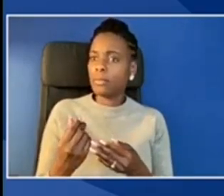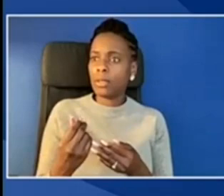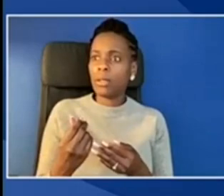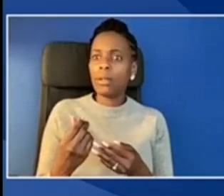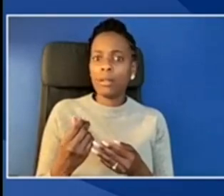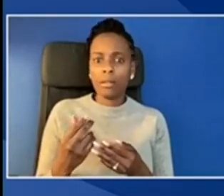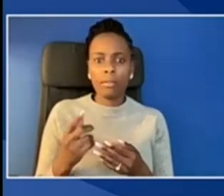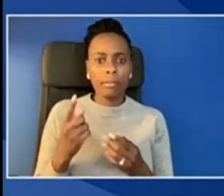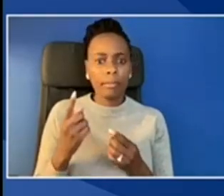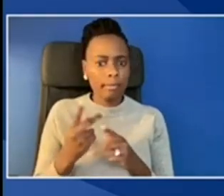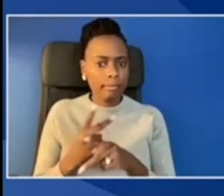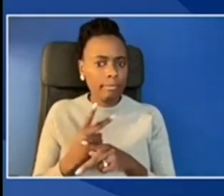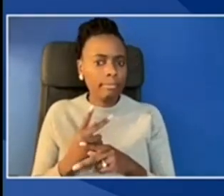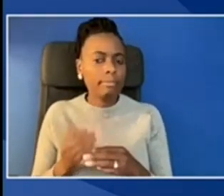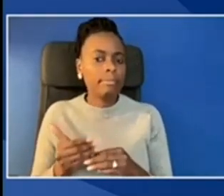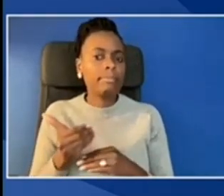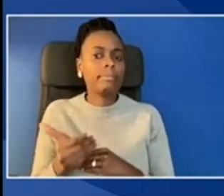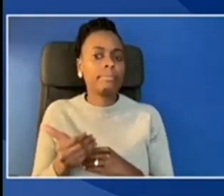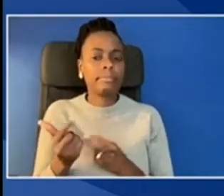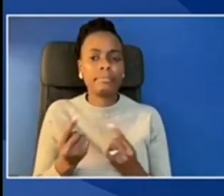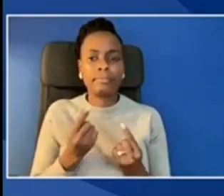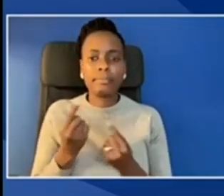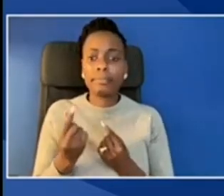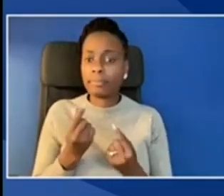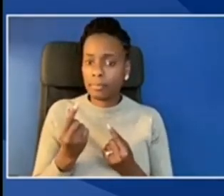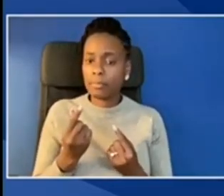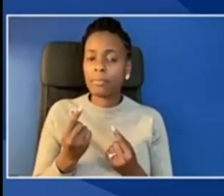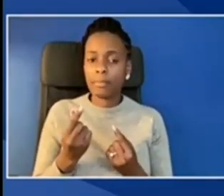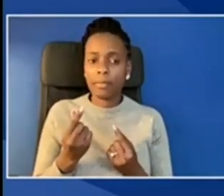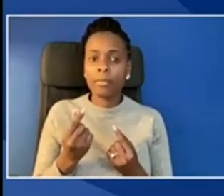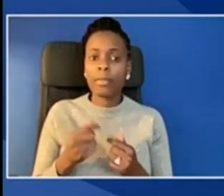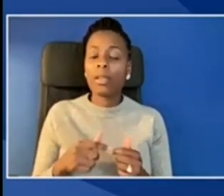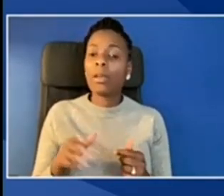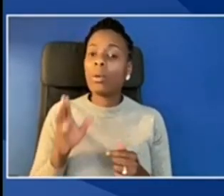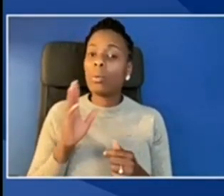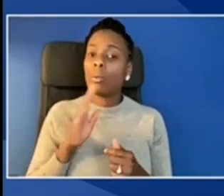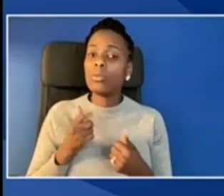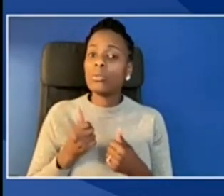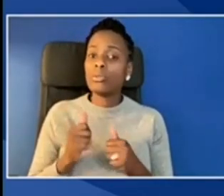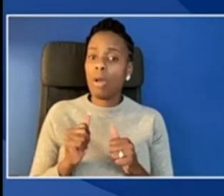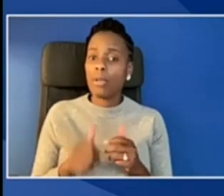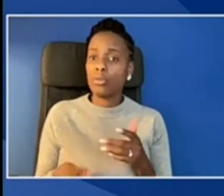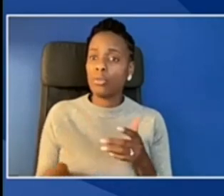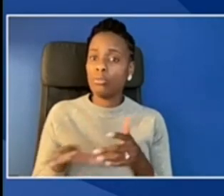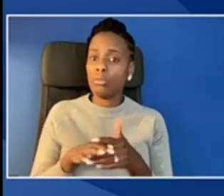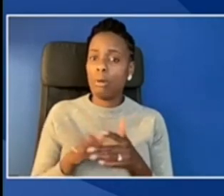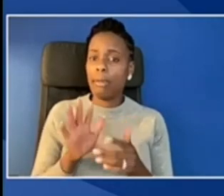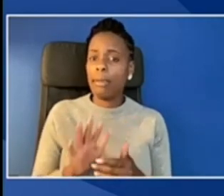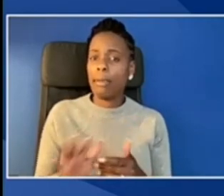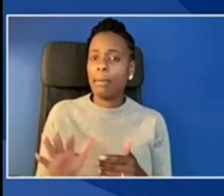mind, and we are going to endeavor to take a break at about the hour, hour and ten